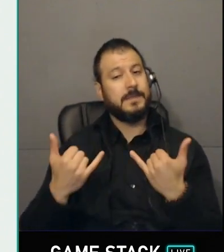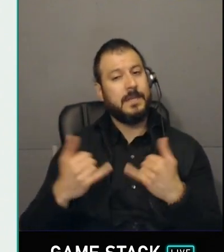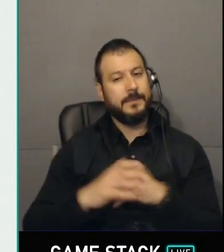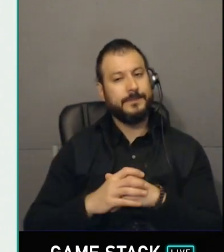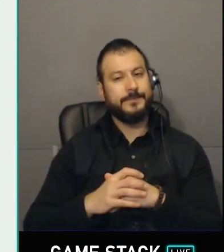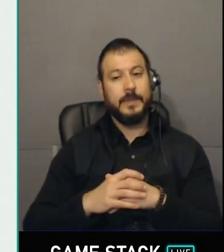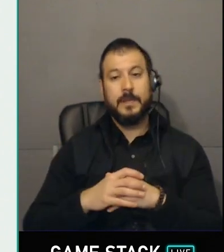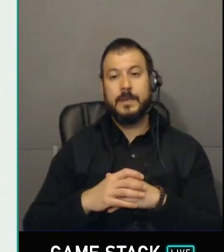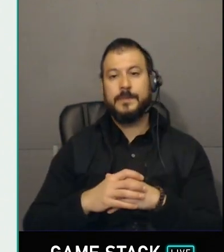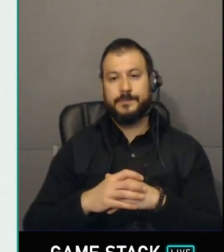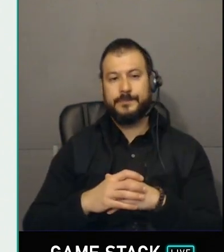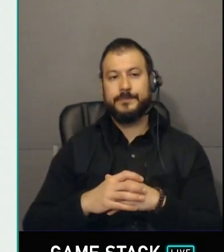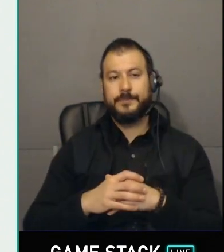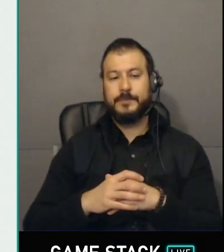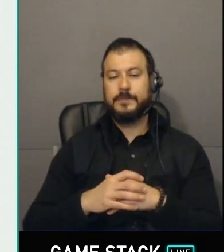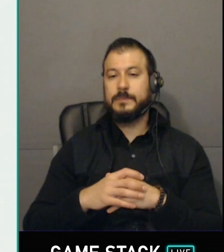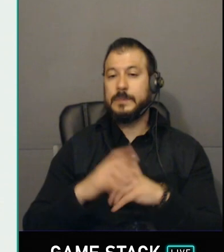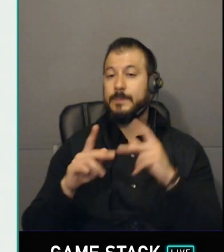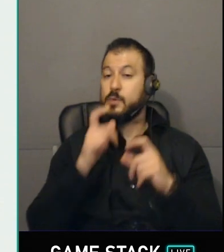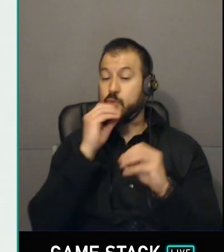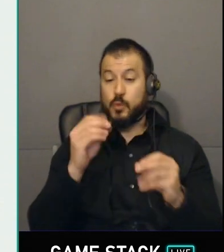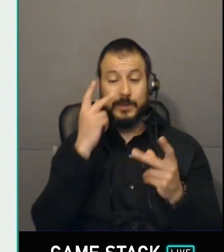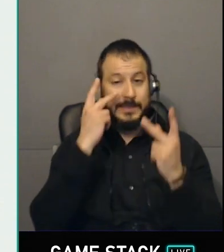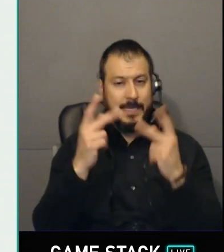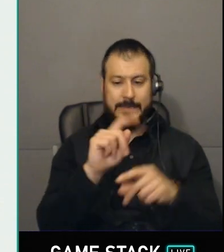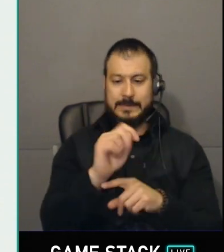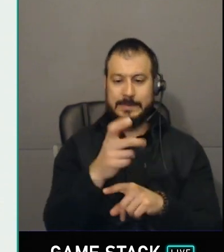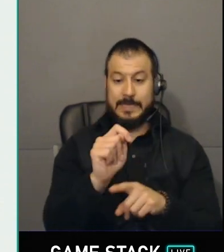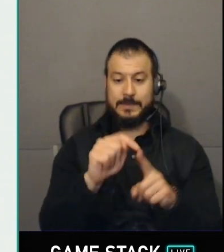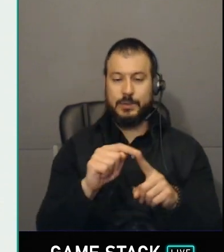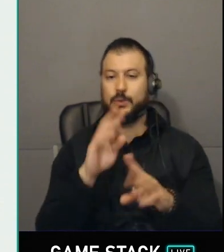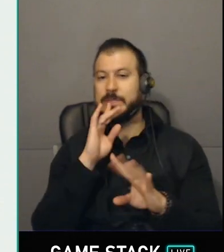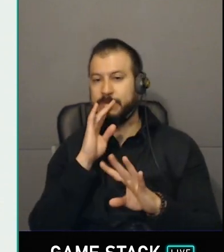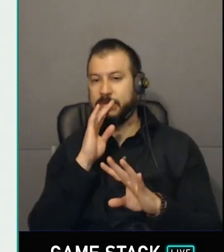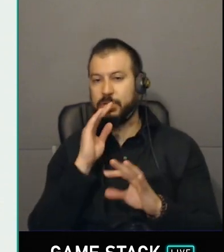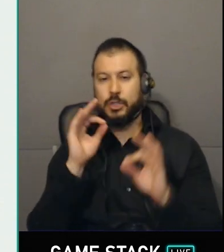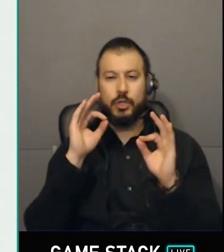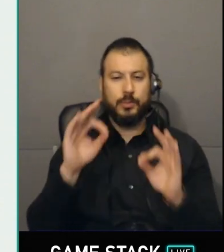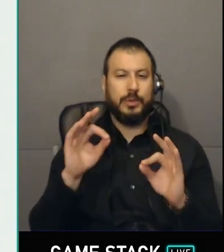without sight, text to speech is great for screen readers,